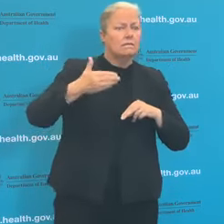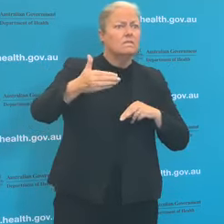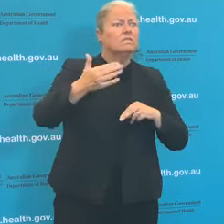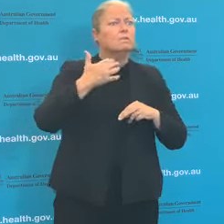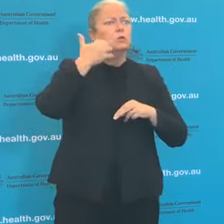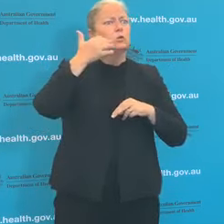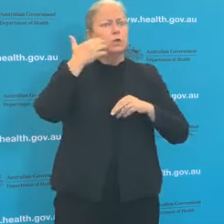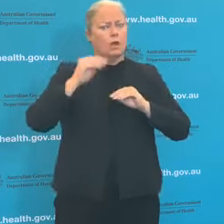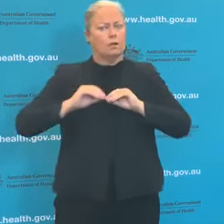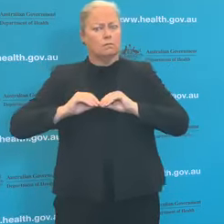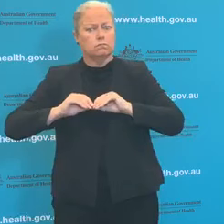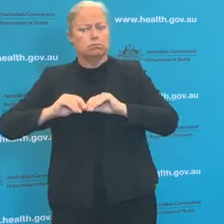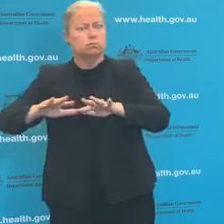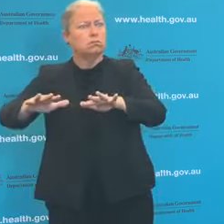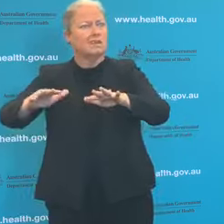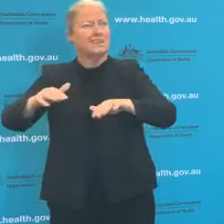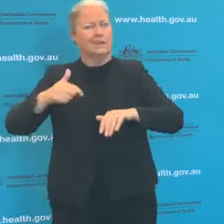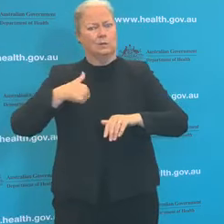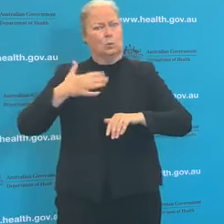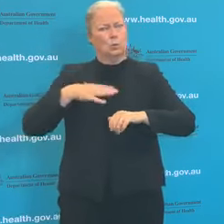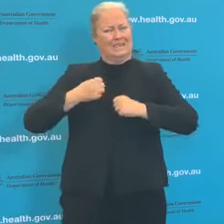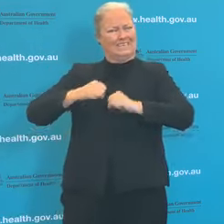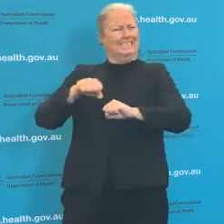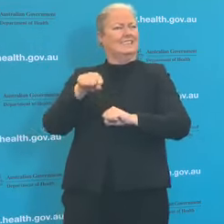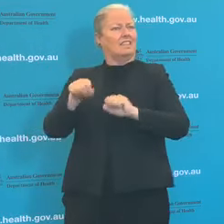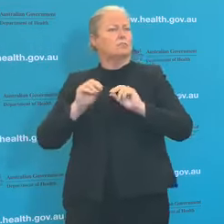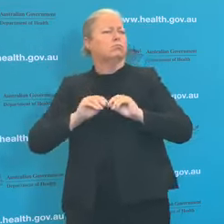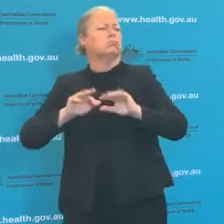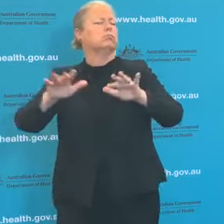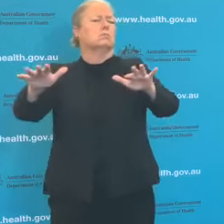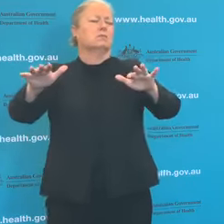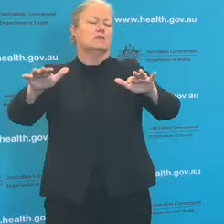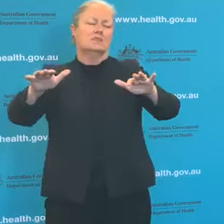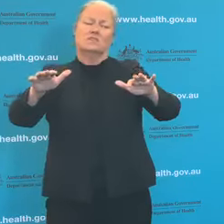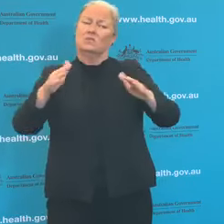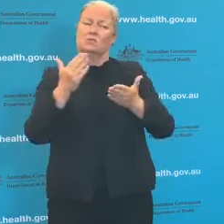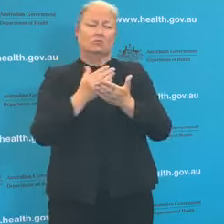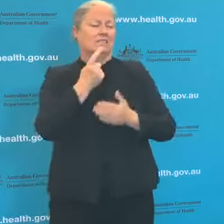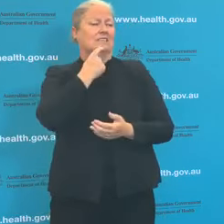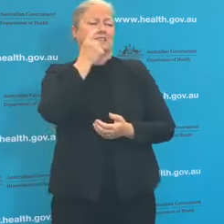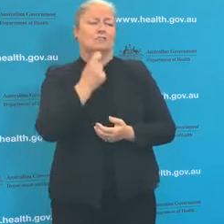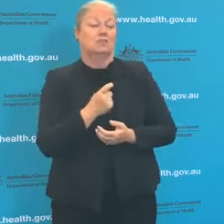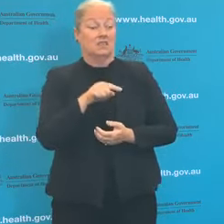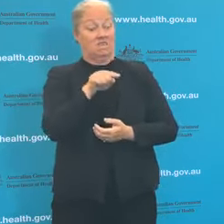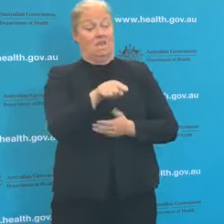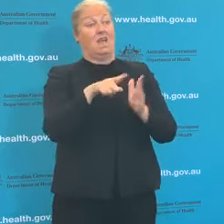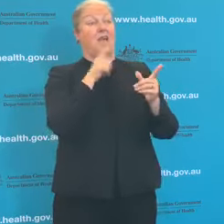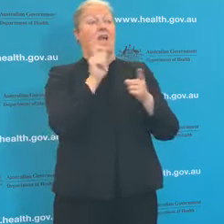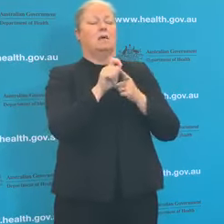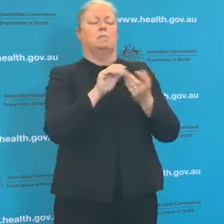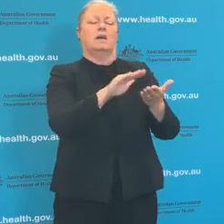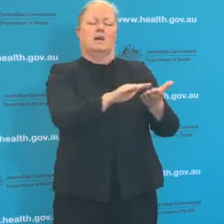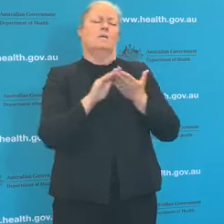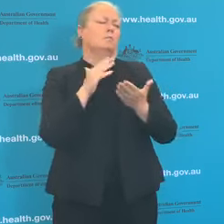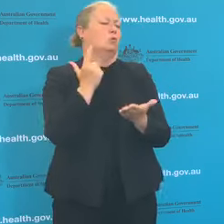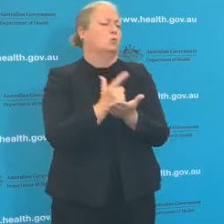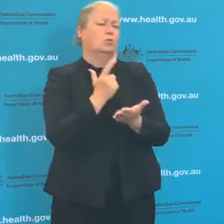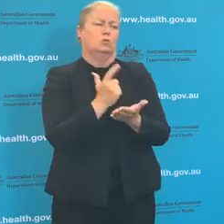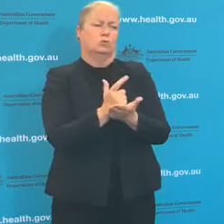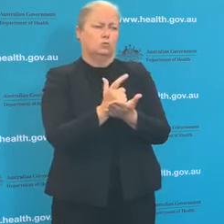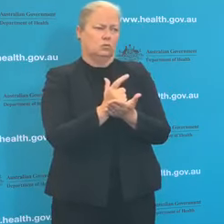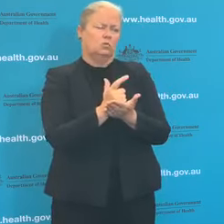want to control quickly, the app will be a very significant help to us. So that's